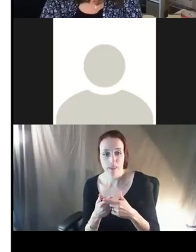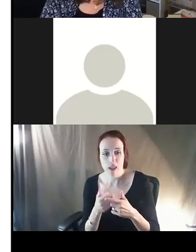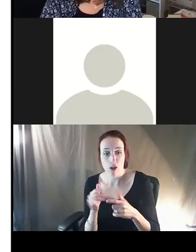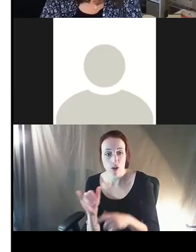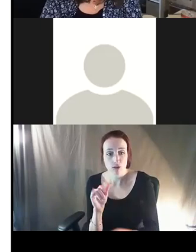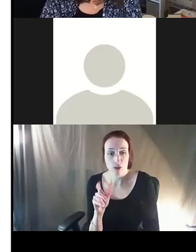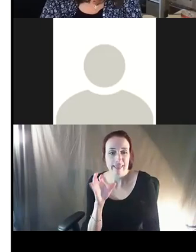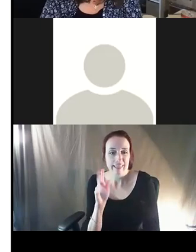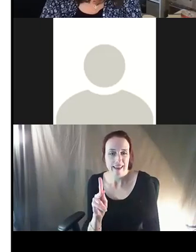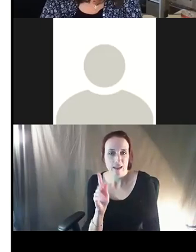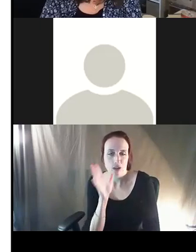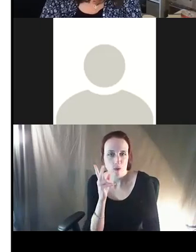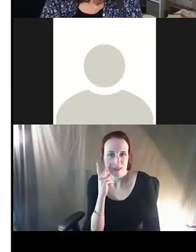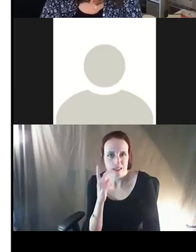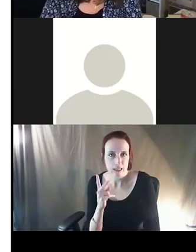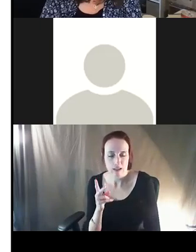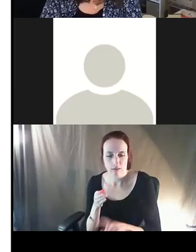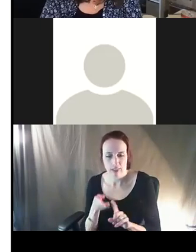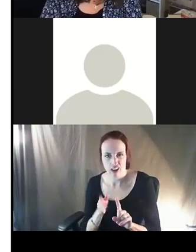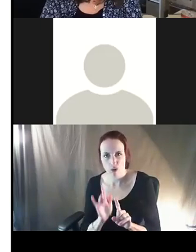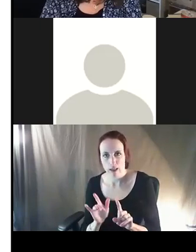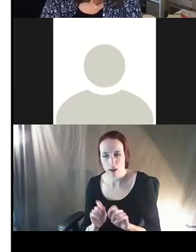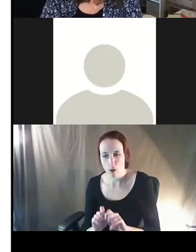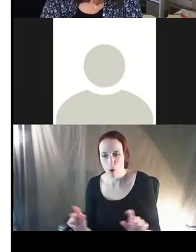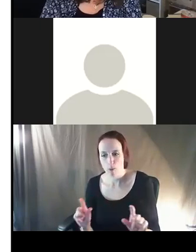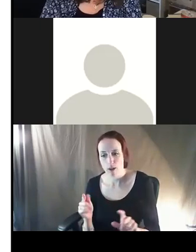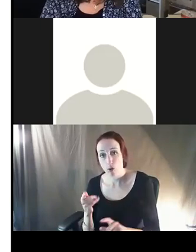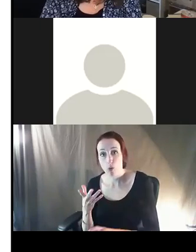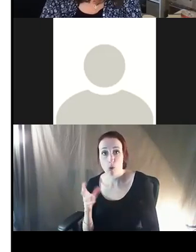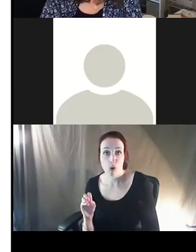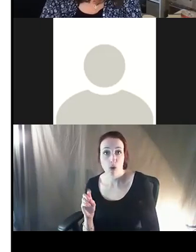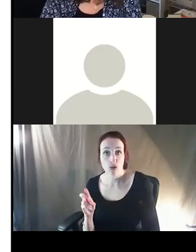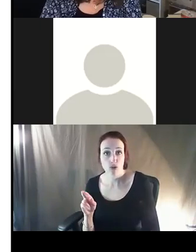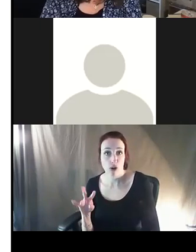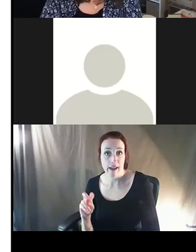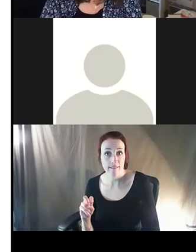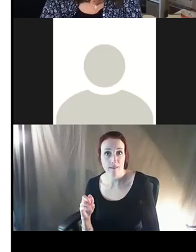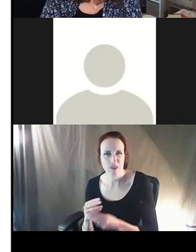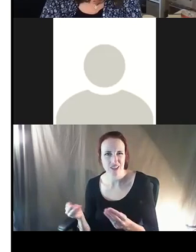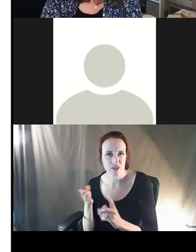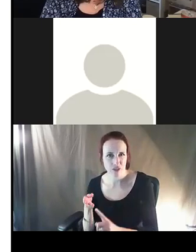will be through Google Drive. Aside from that, I really appreciate the time that